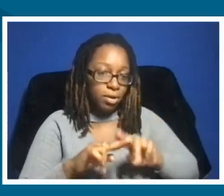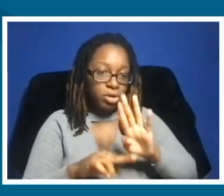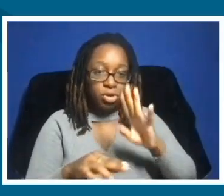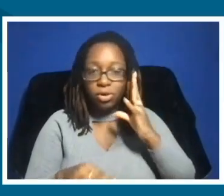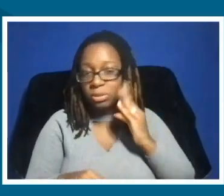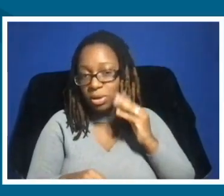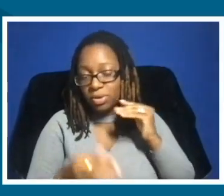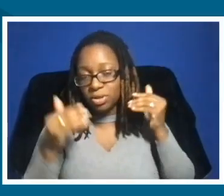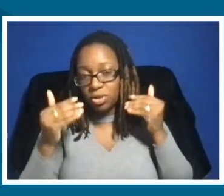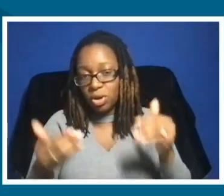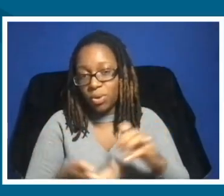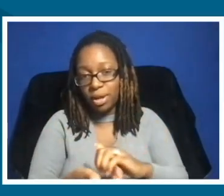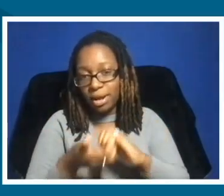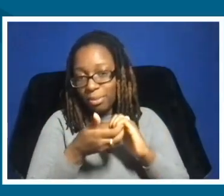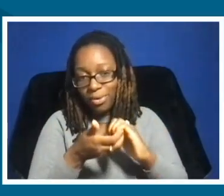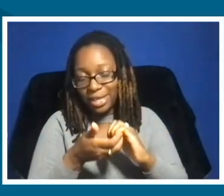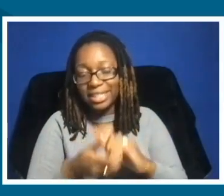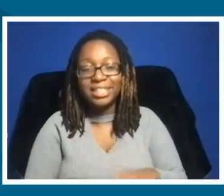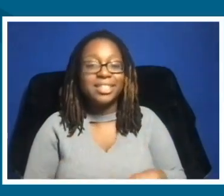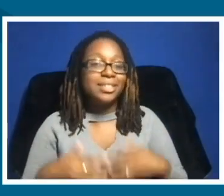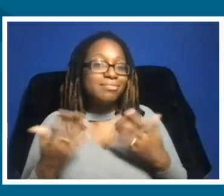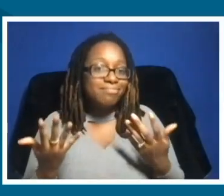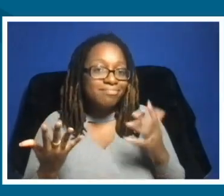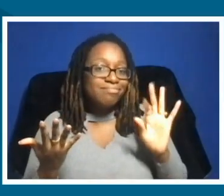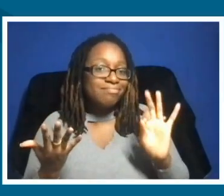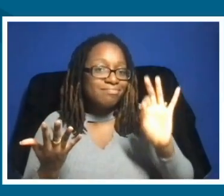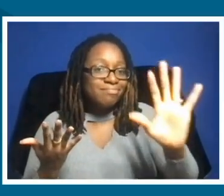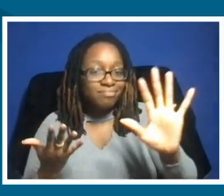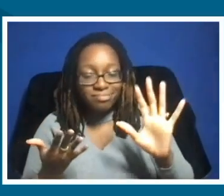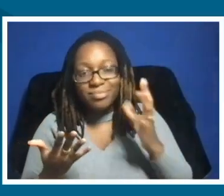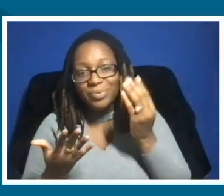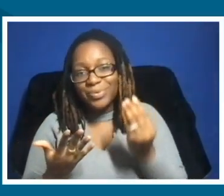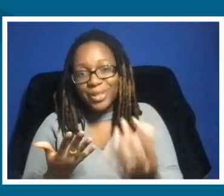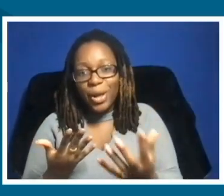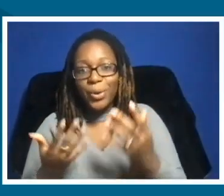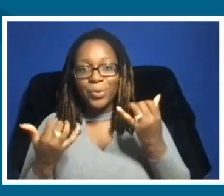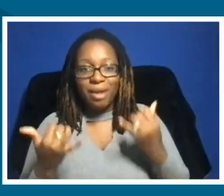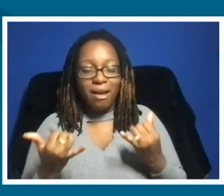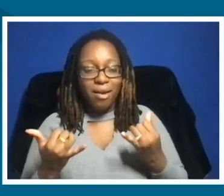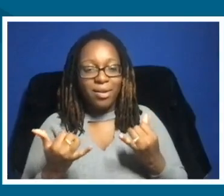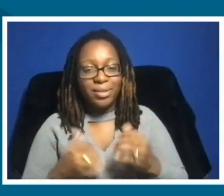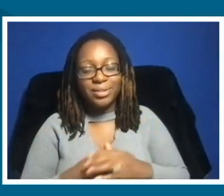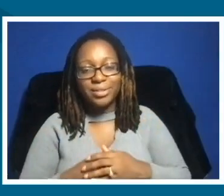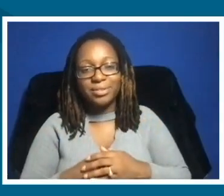collaboration so just wanted to share that story to to